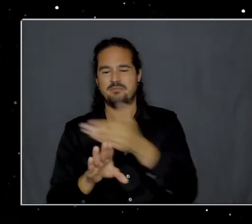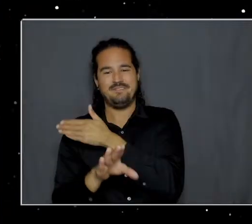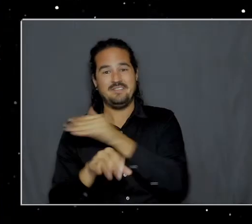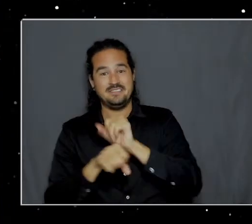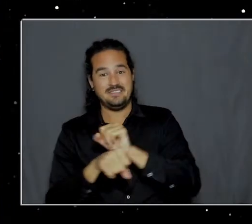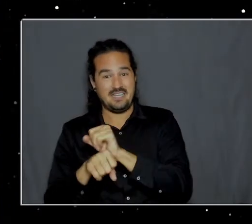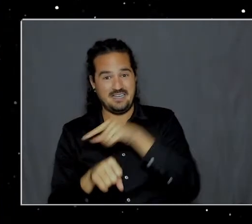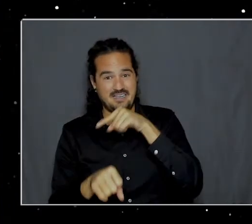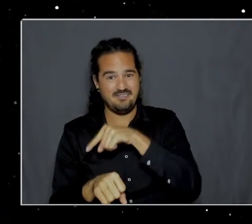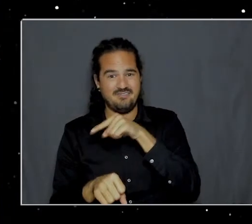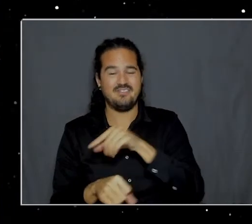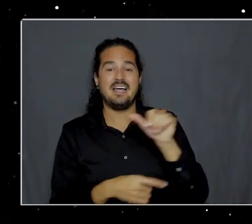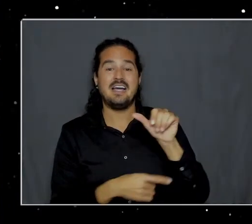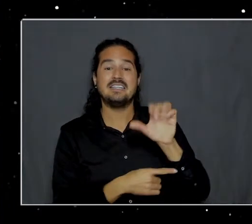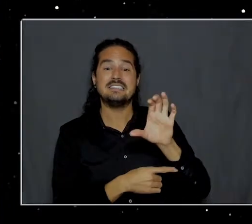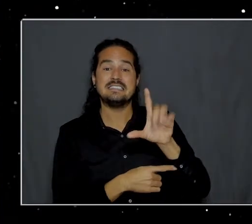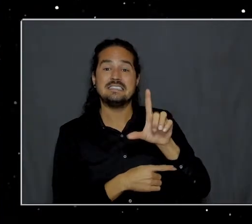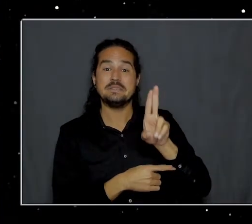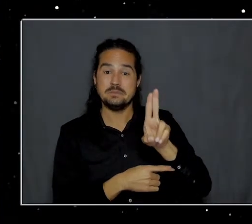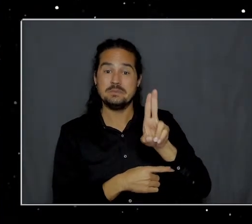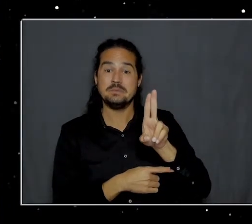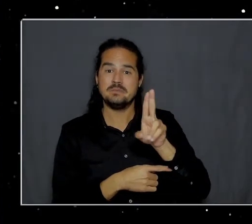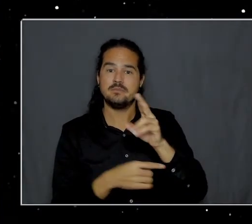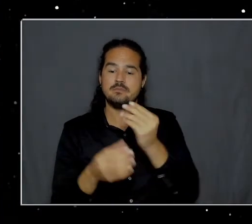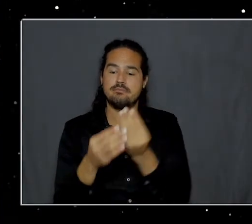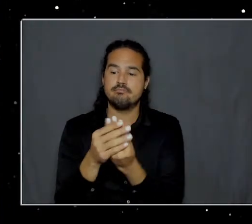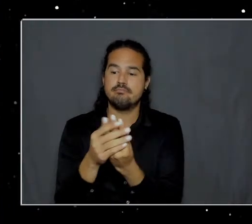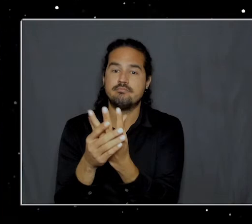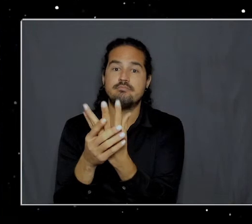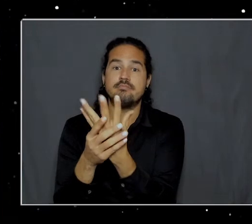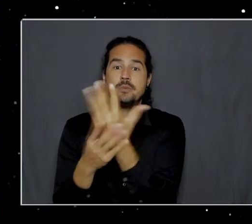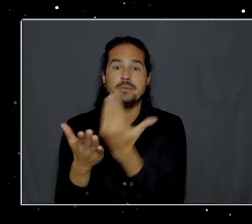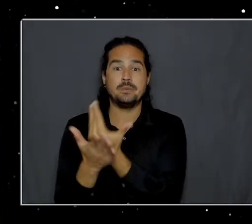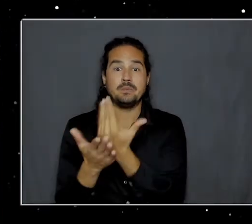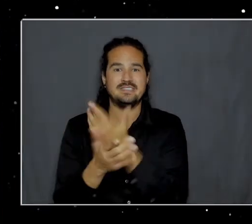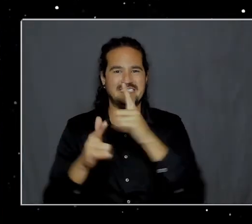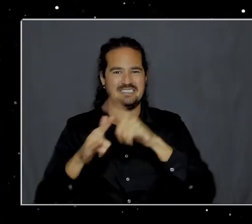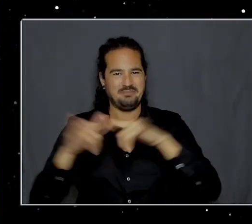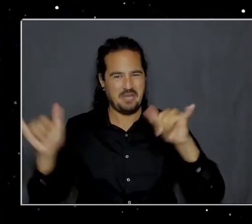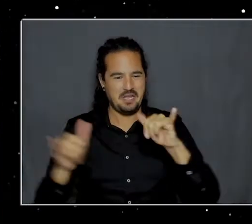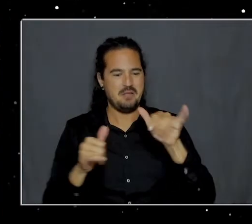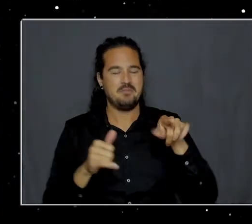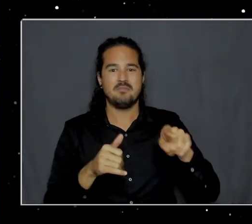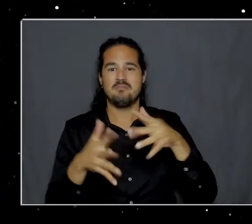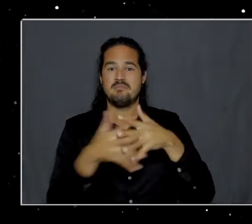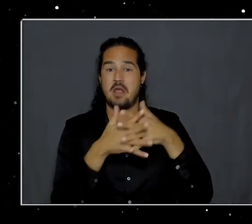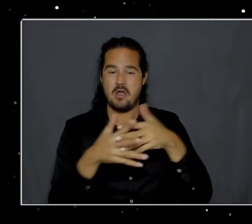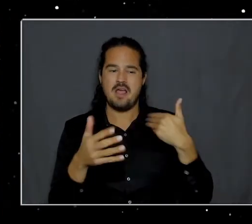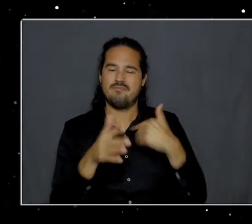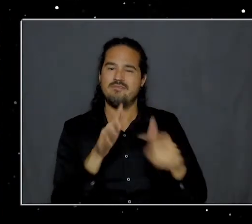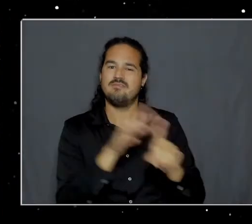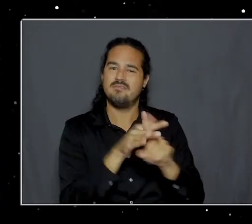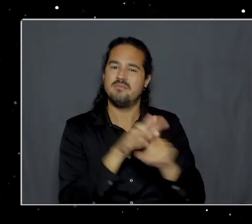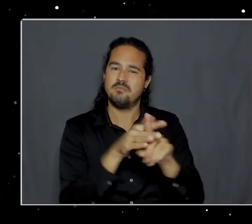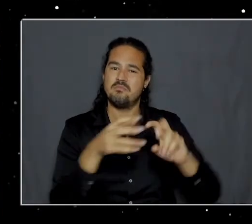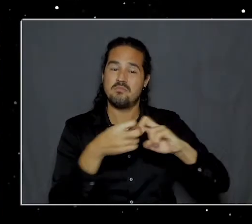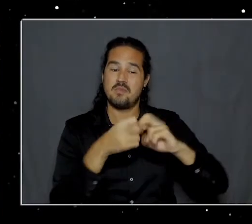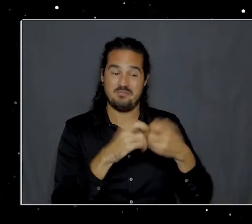FORMERLY ENSLAVED BLACK PEOPLE. AND SO, ACLU SORT OF GREW UP